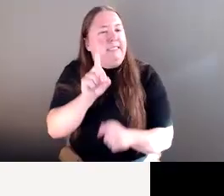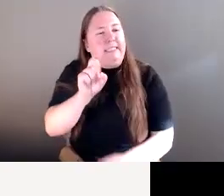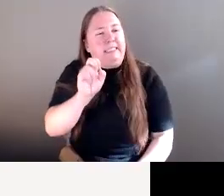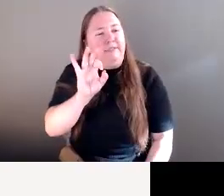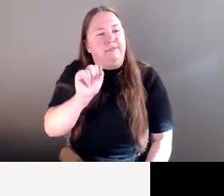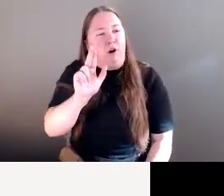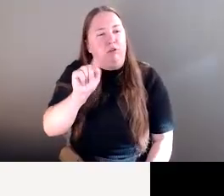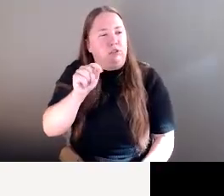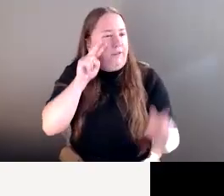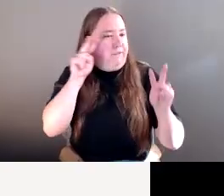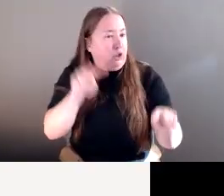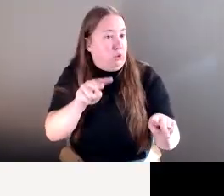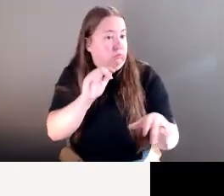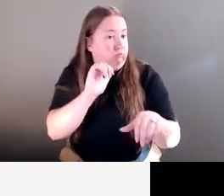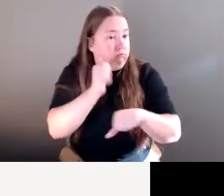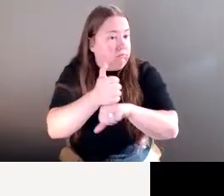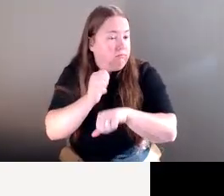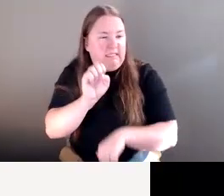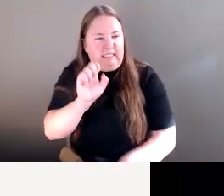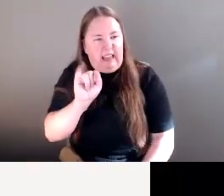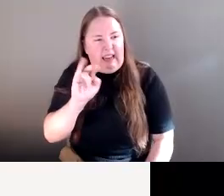Then, so including whether,